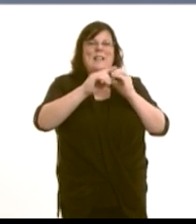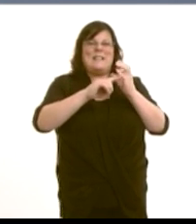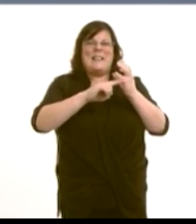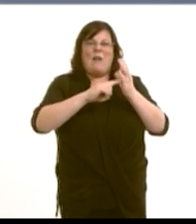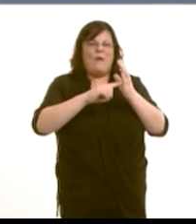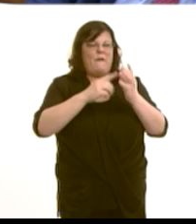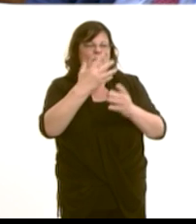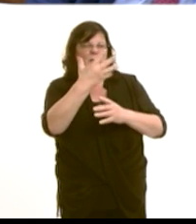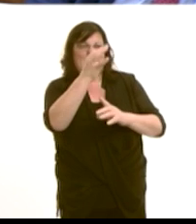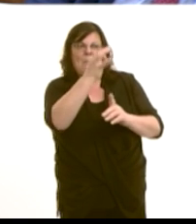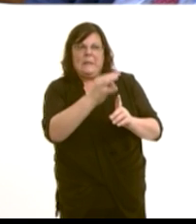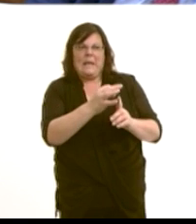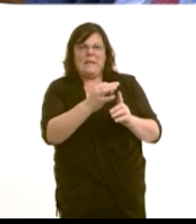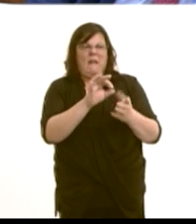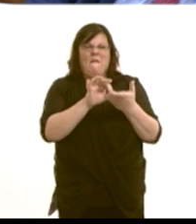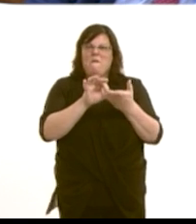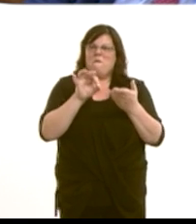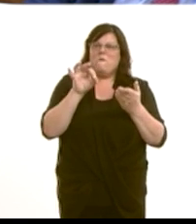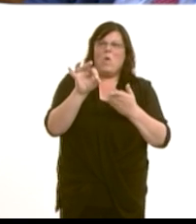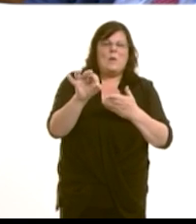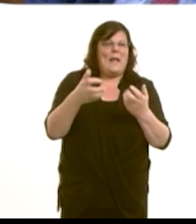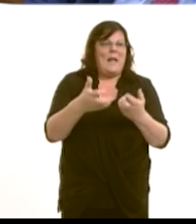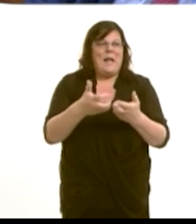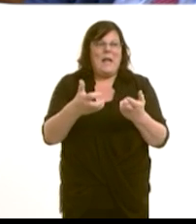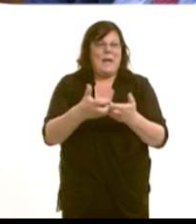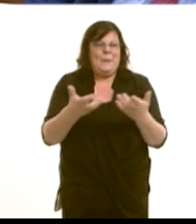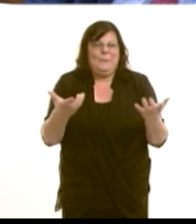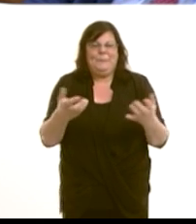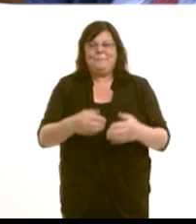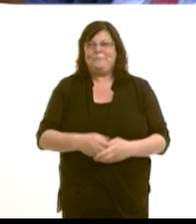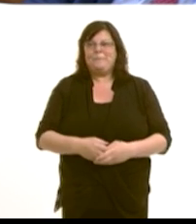on the lamb that they produce and that is sold in the European market, which is whyóof